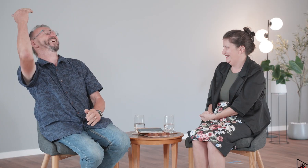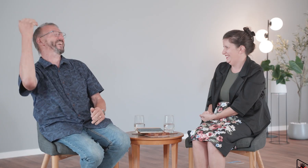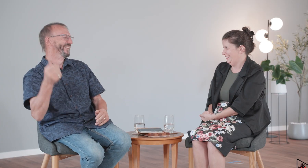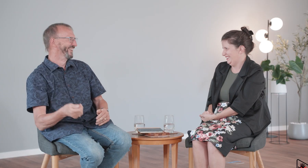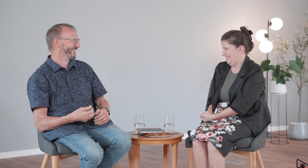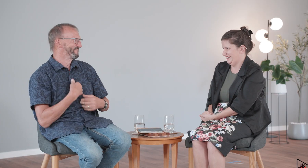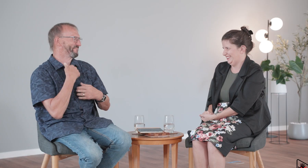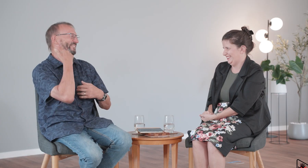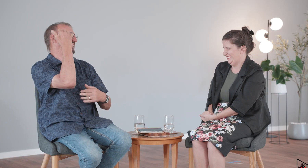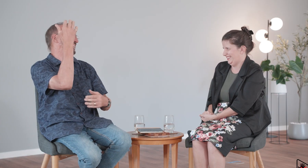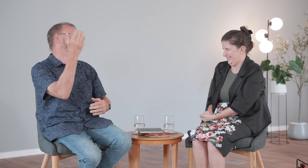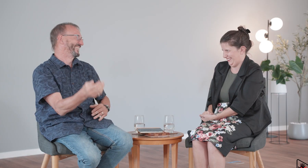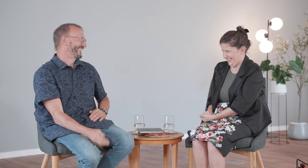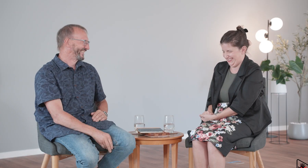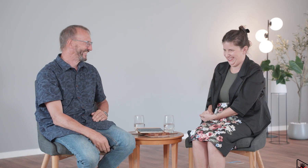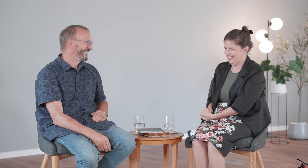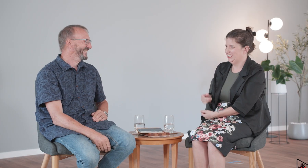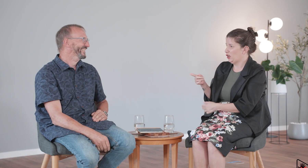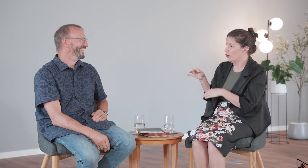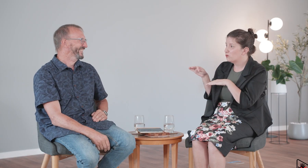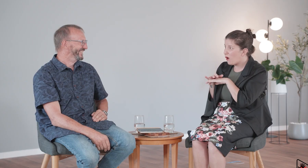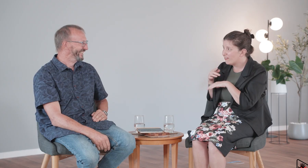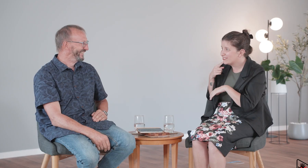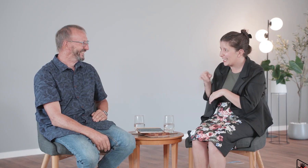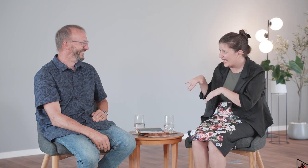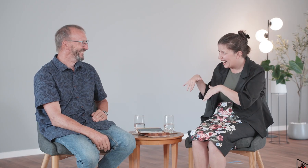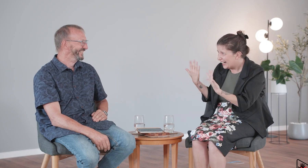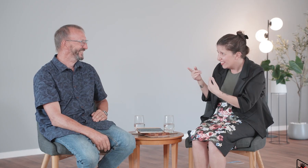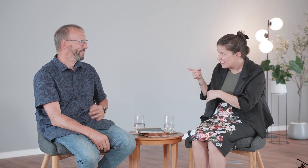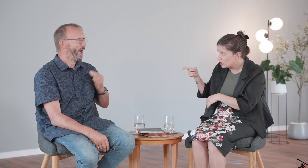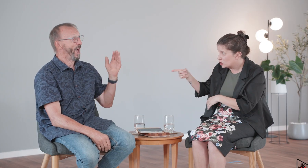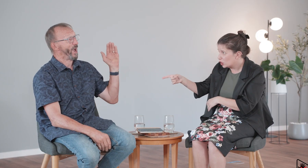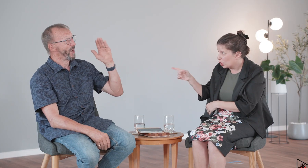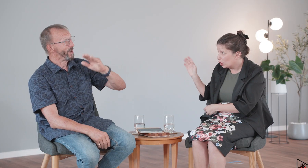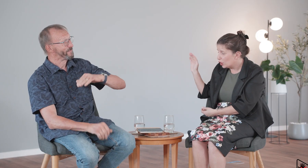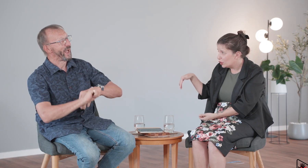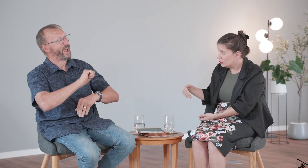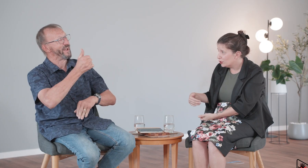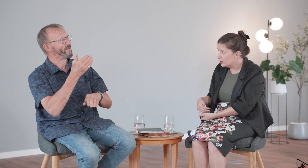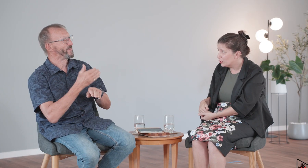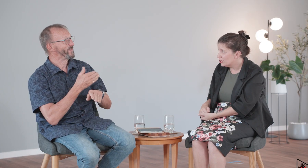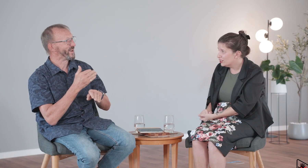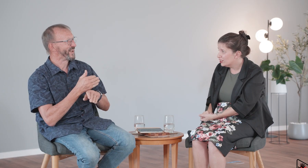for my petrol and then left. How embarrassing. And did your wife say anything to you? Well,